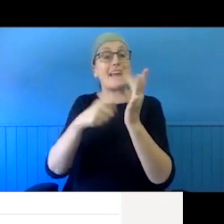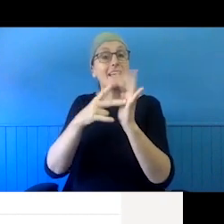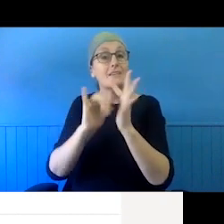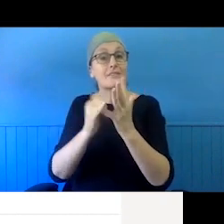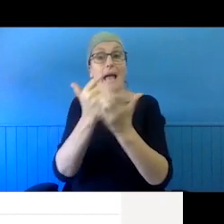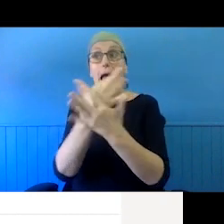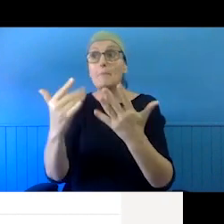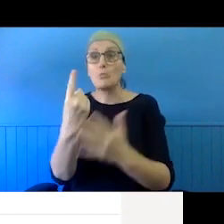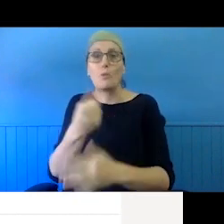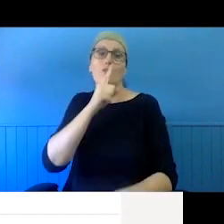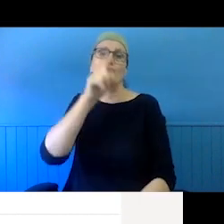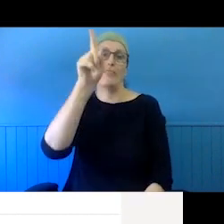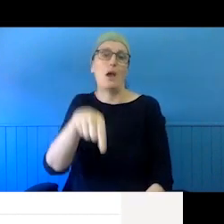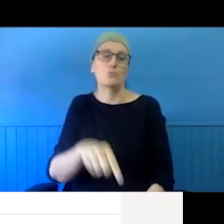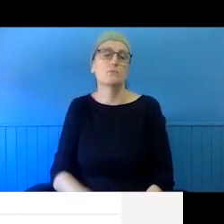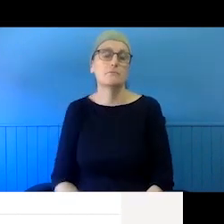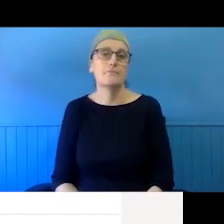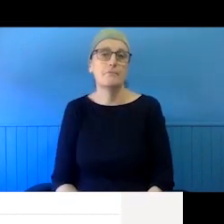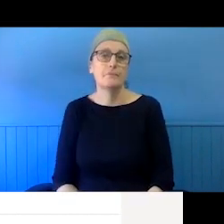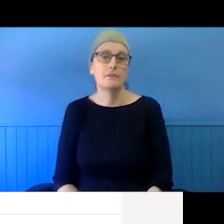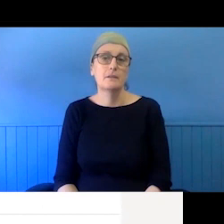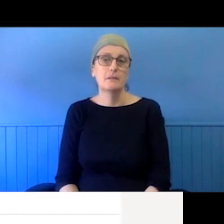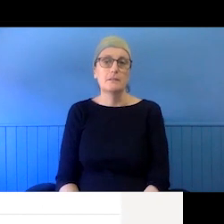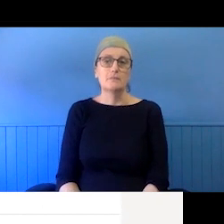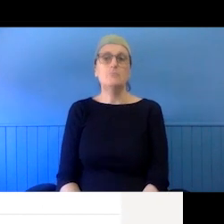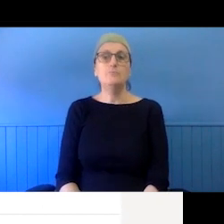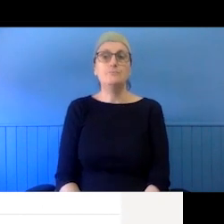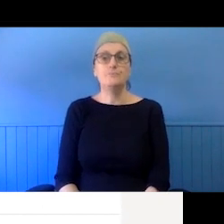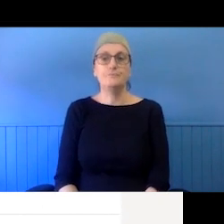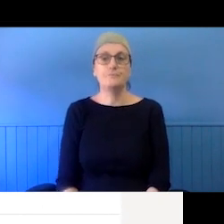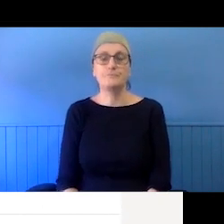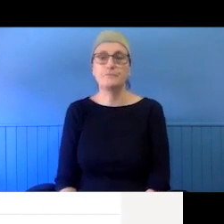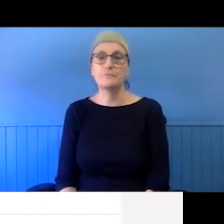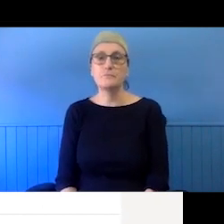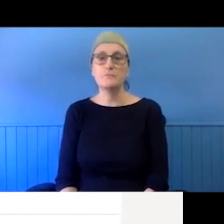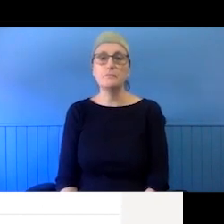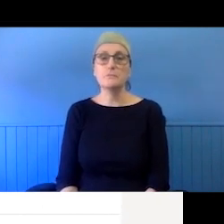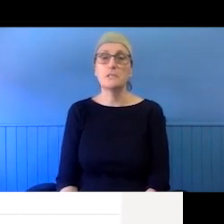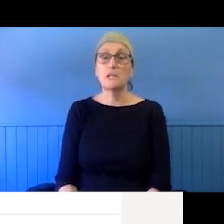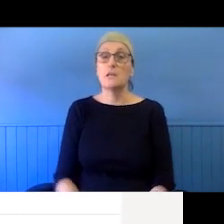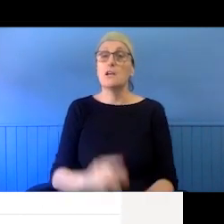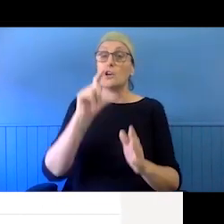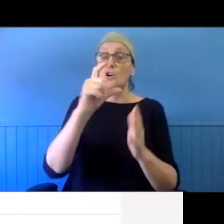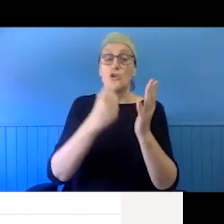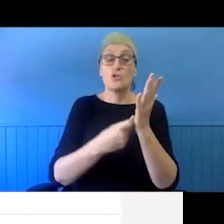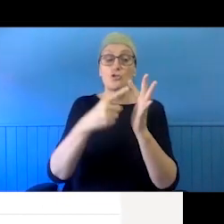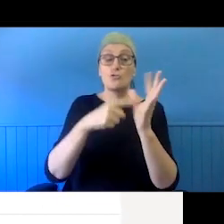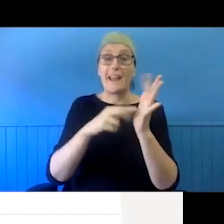give out over $500 million. The biggest categories are YouTube creators, which is really where it sort of grew from. Podcasters are